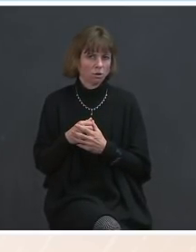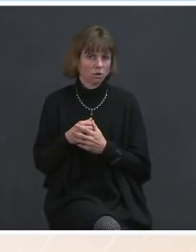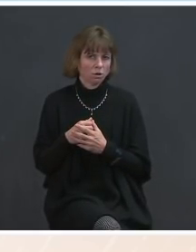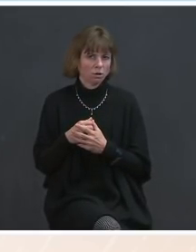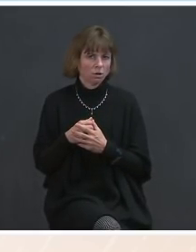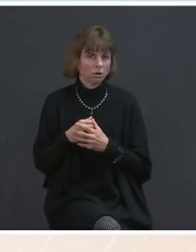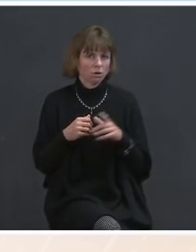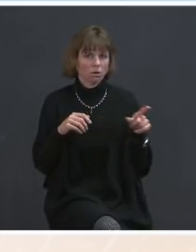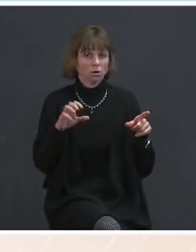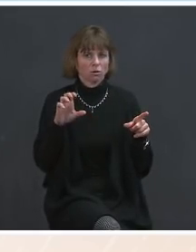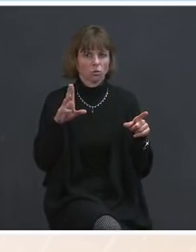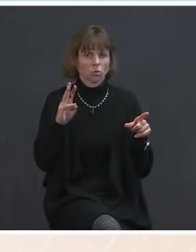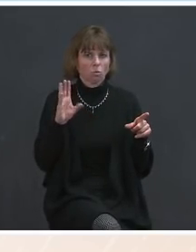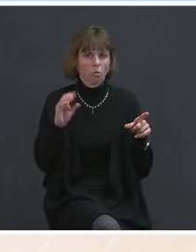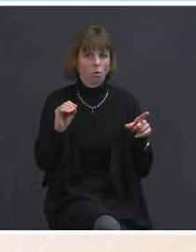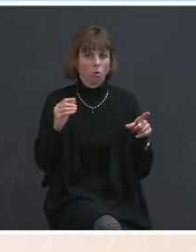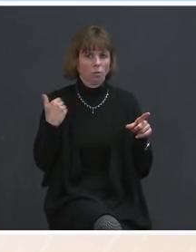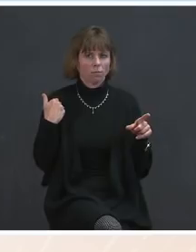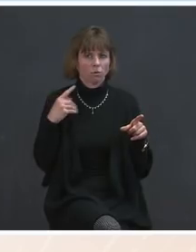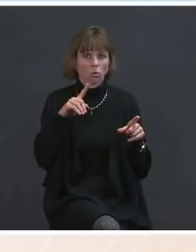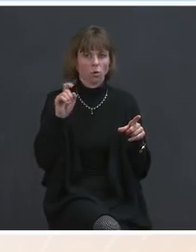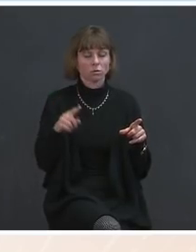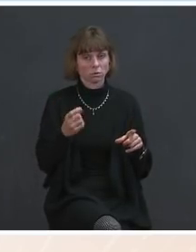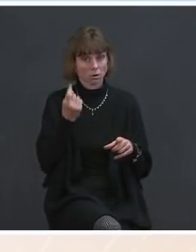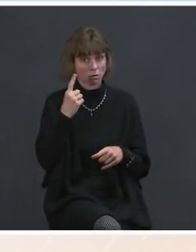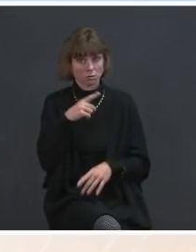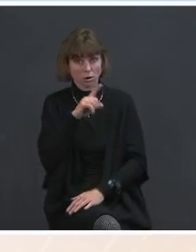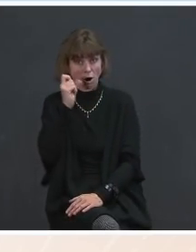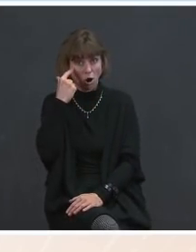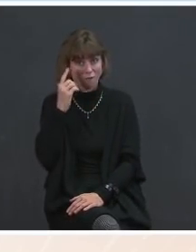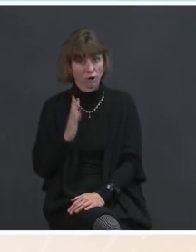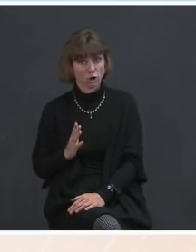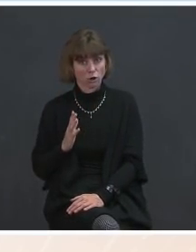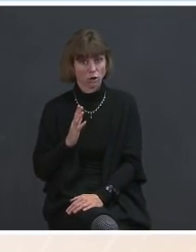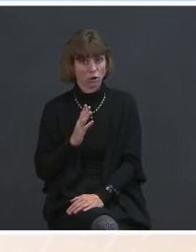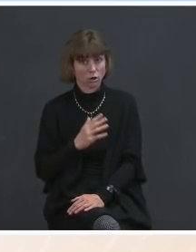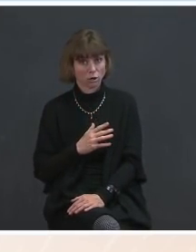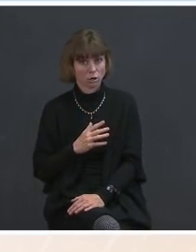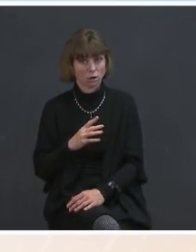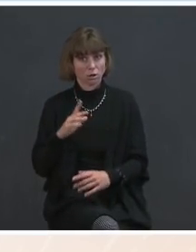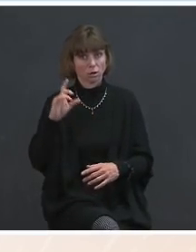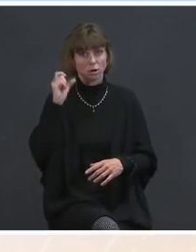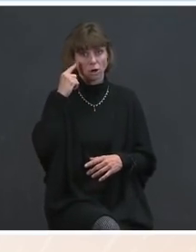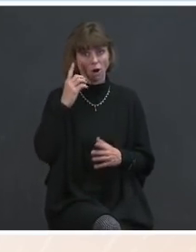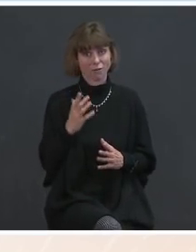it's our understanding that Governor Cuomo not ju- he doesn't merely participate in these calls --